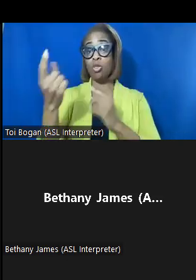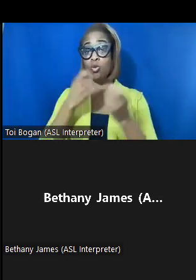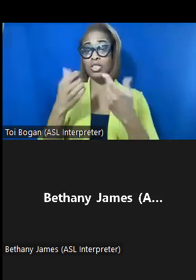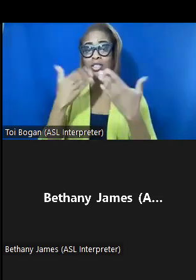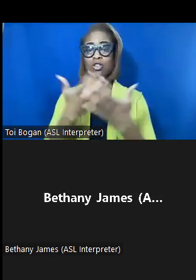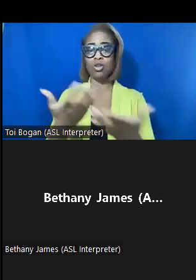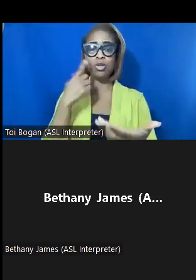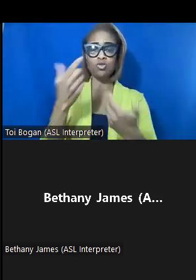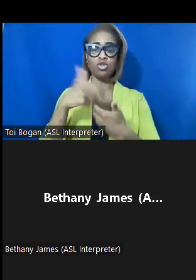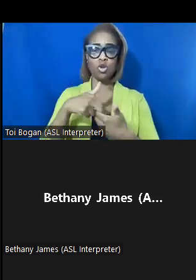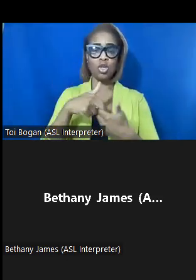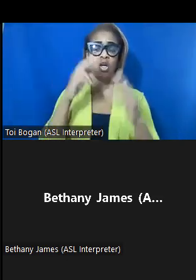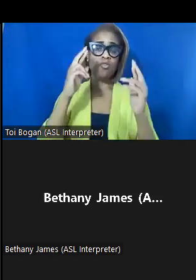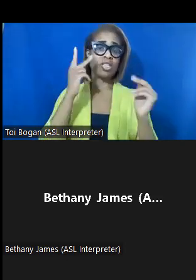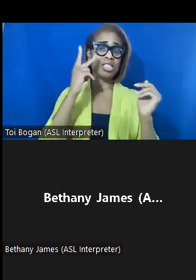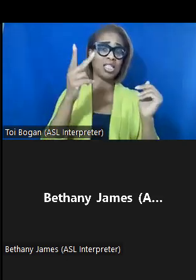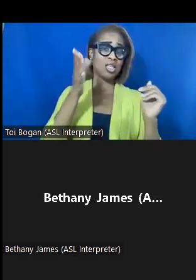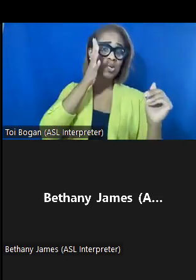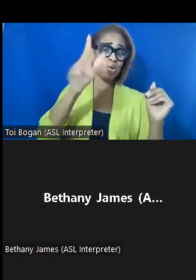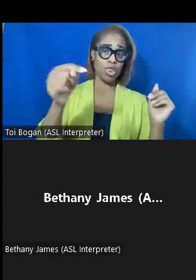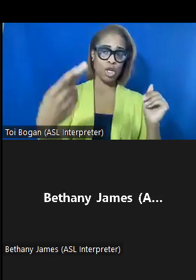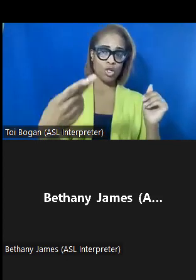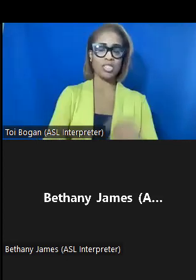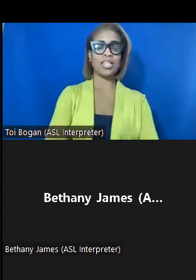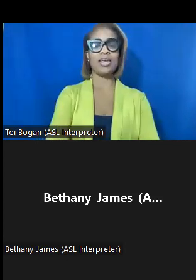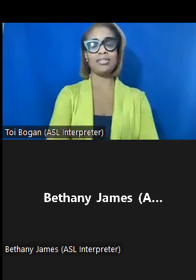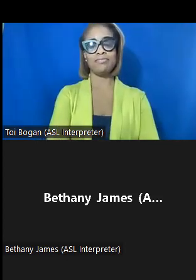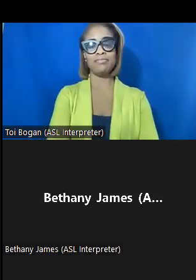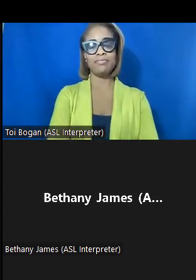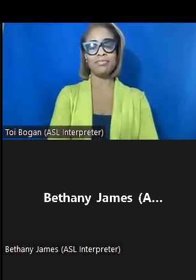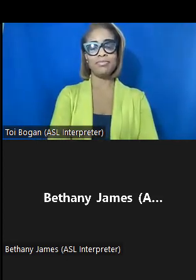And we will hopefully see you on Thursday. Recording stopped.